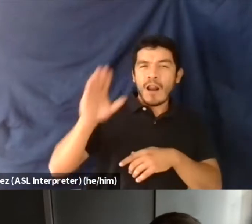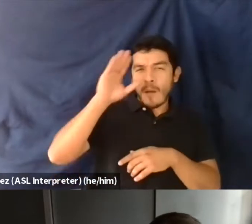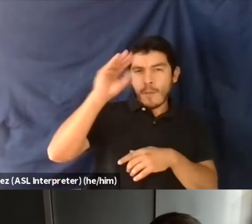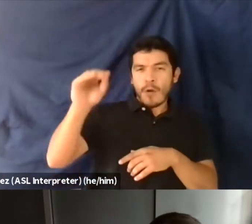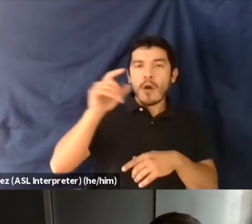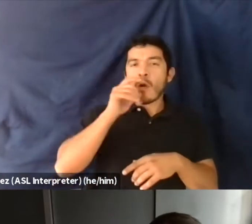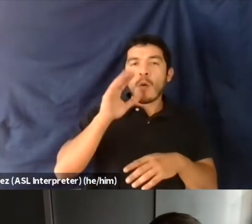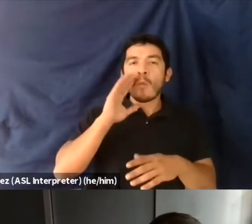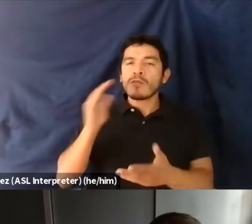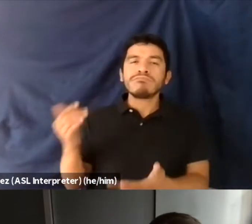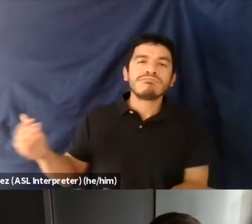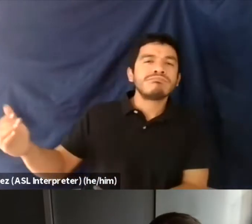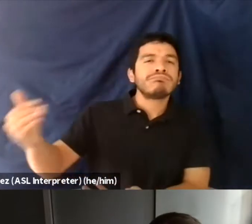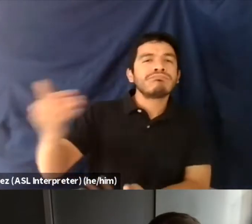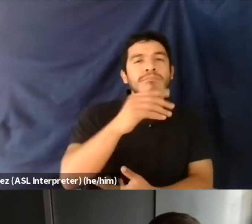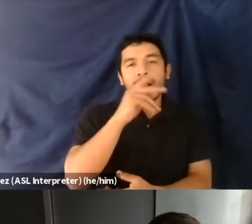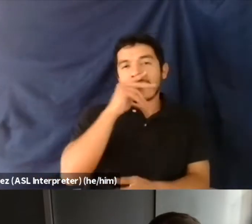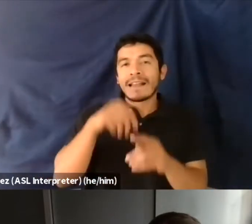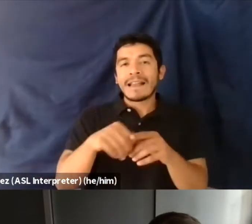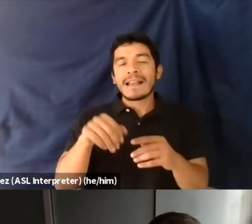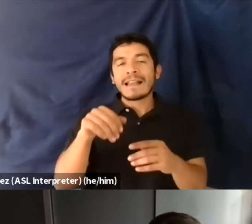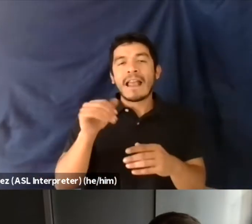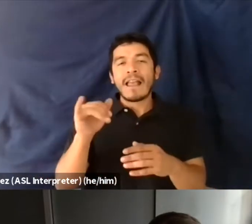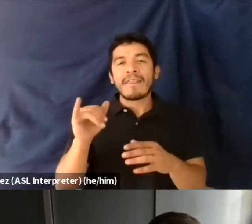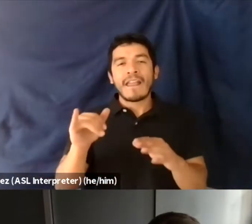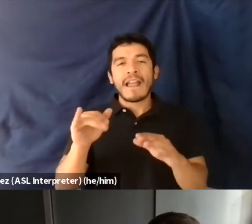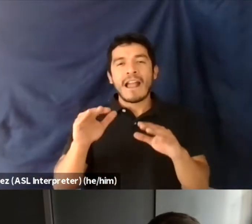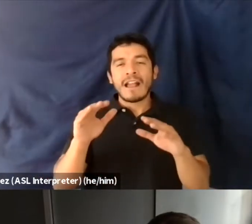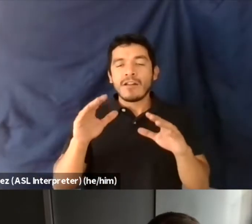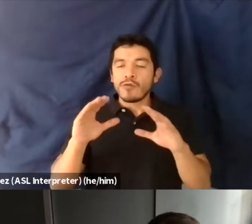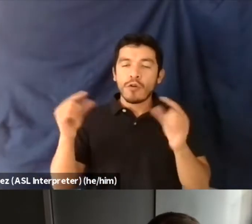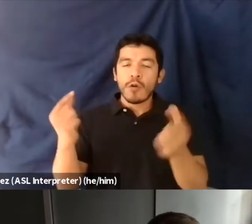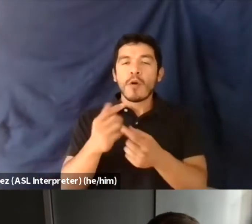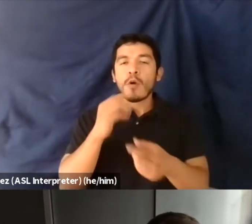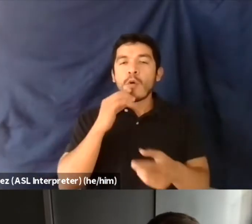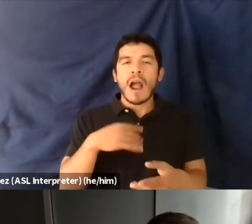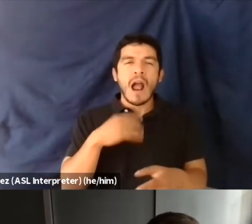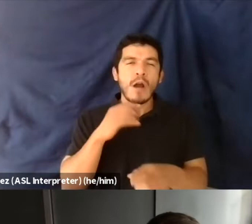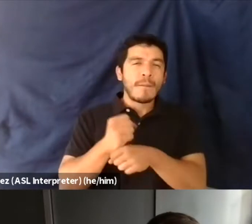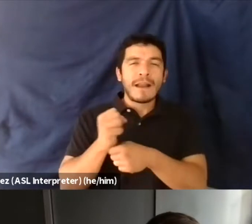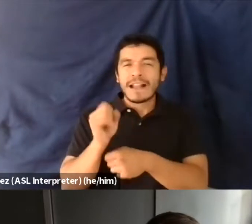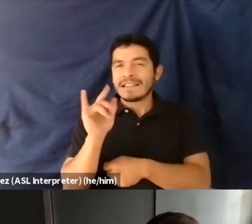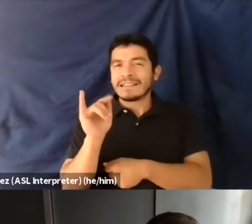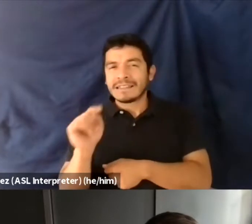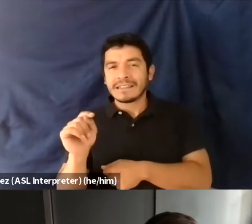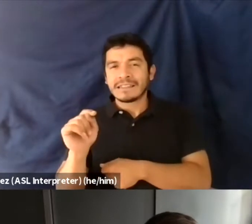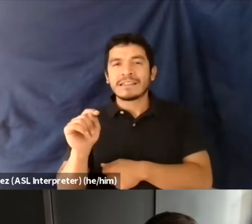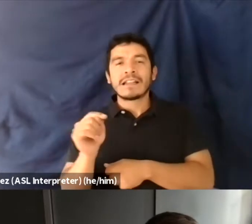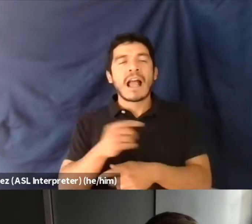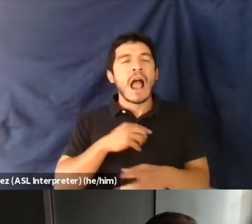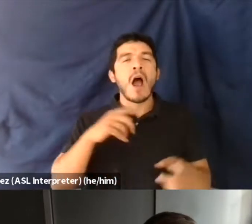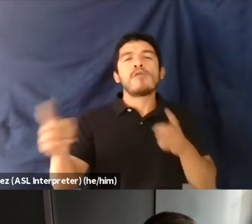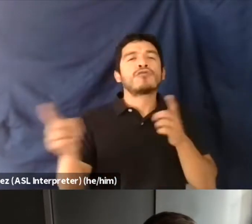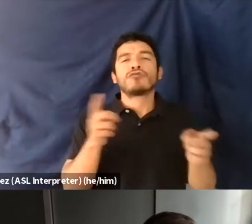to put on these skits that I would write. There's always like that part of it and the sort of like directing and imagining other characters and other lives